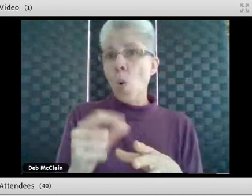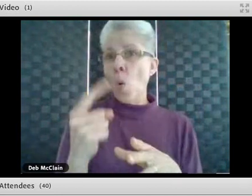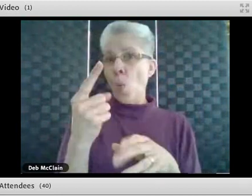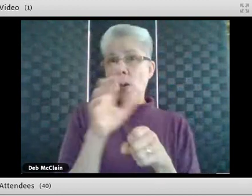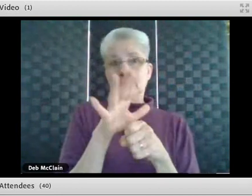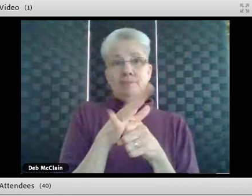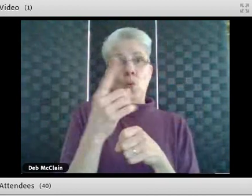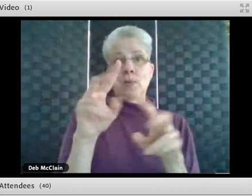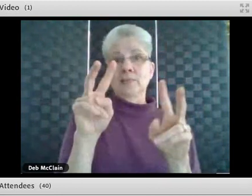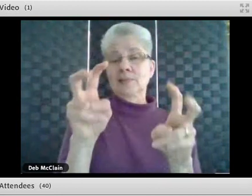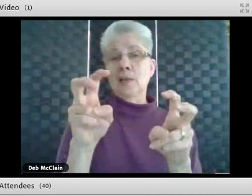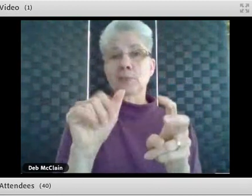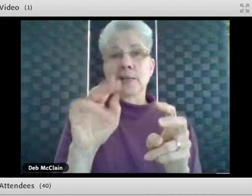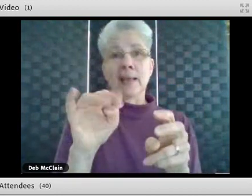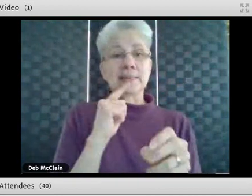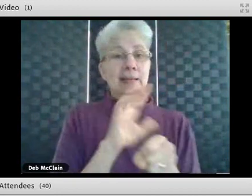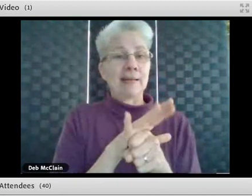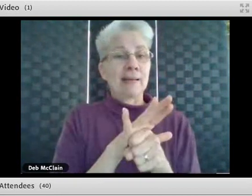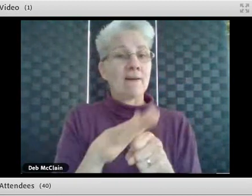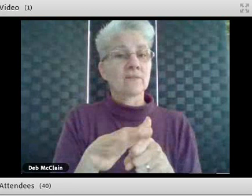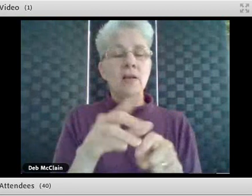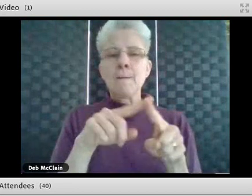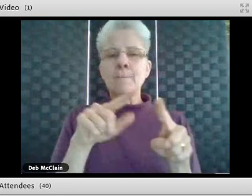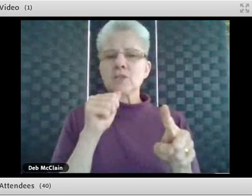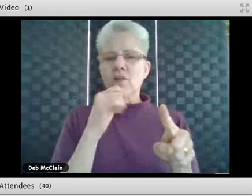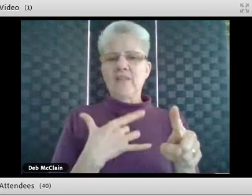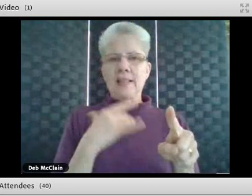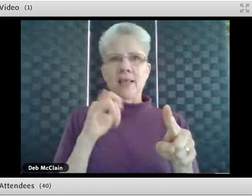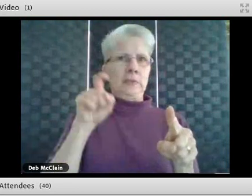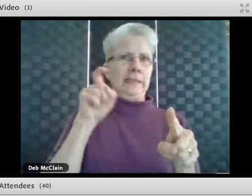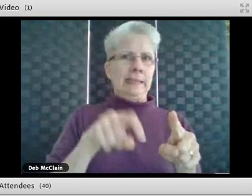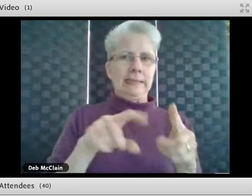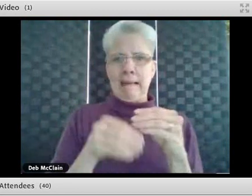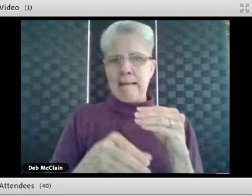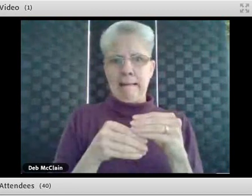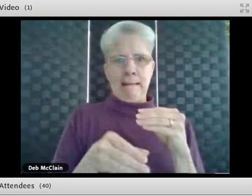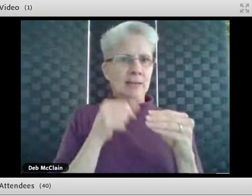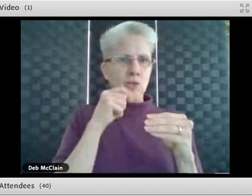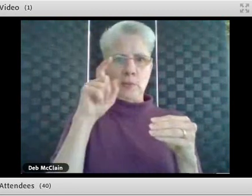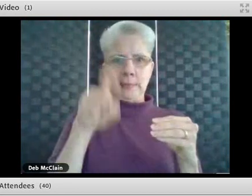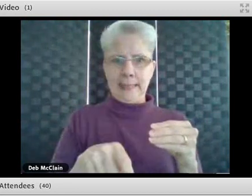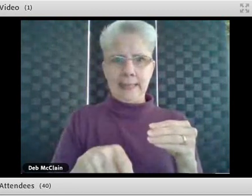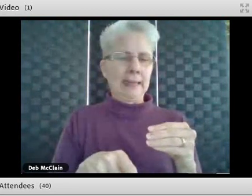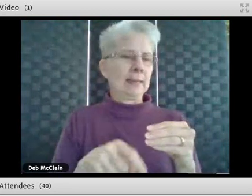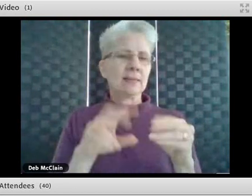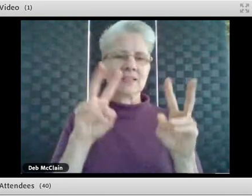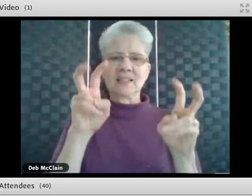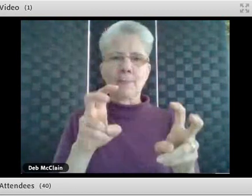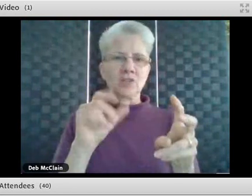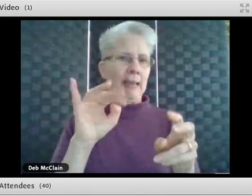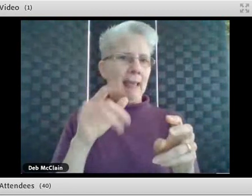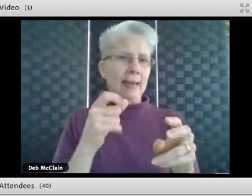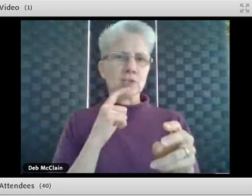one subject heading is sufficient. So don't feel like you need to add a lot of subject headings to capture the subject